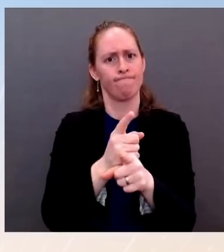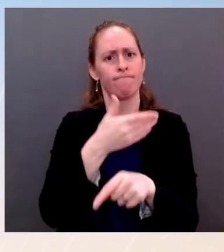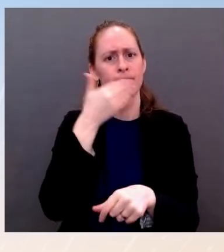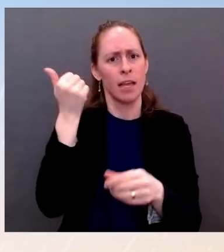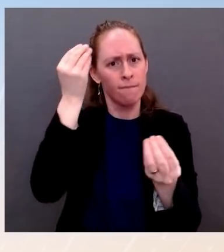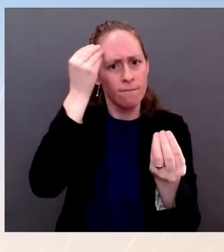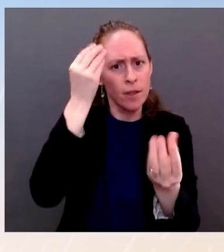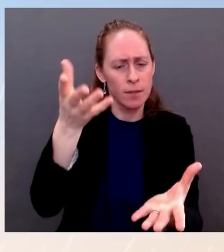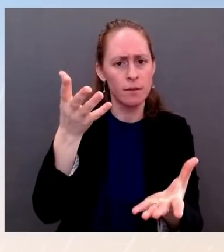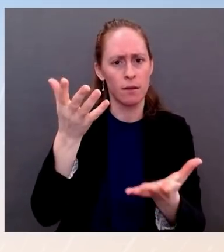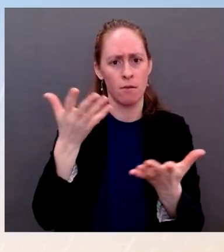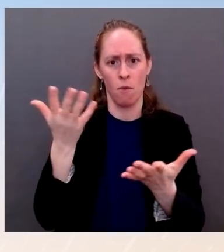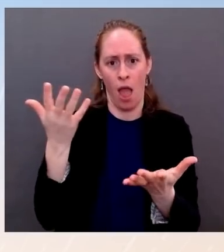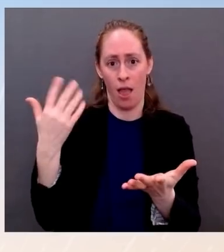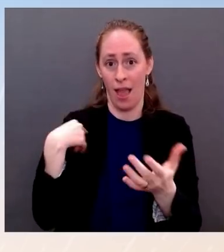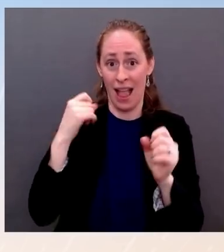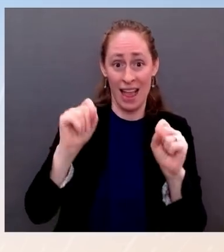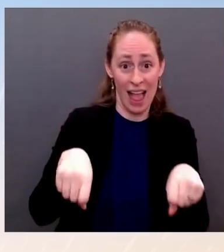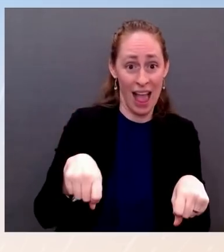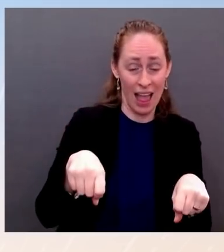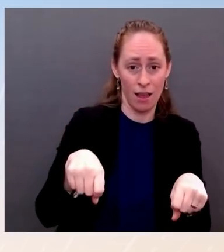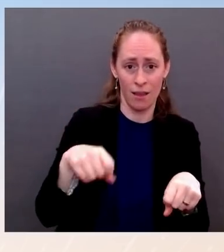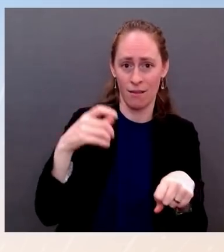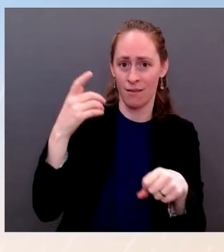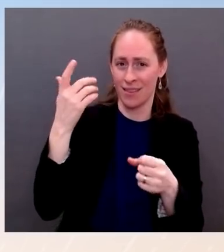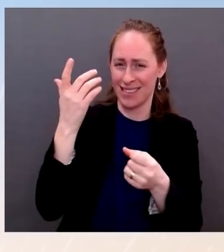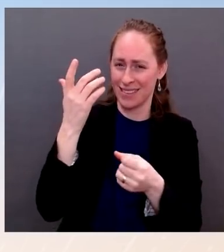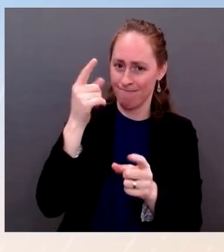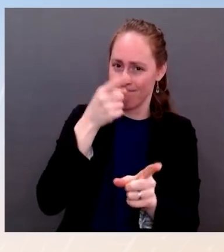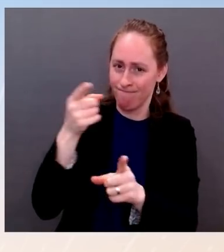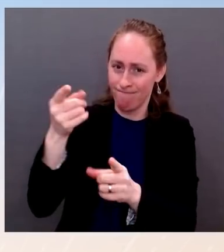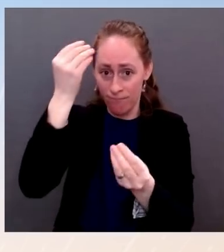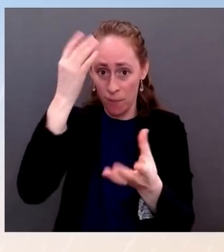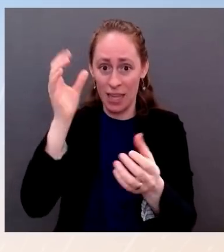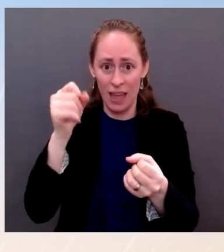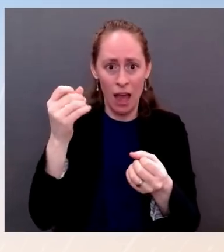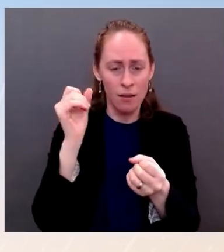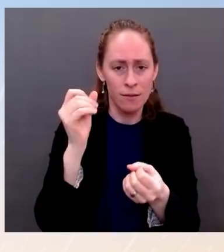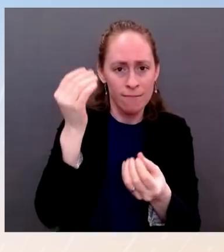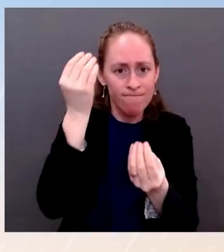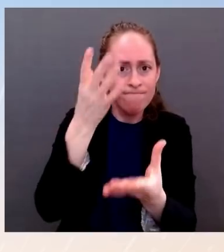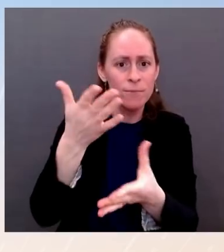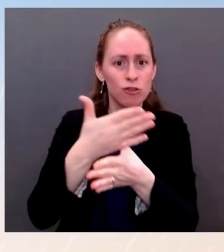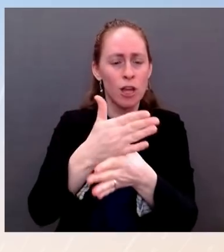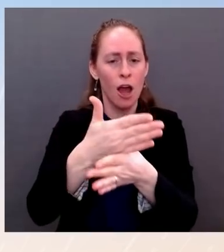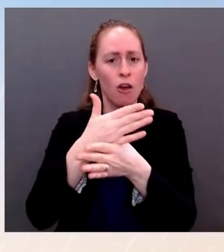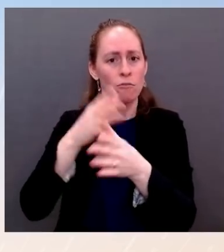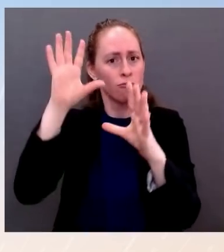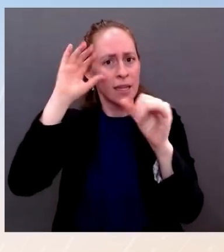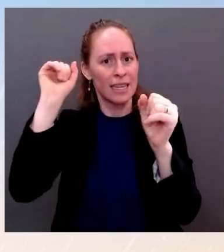put that out there in close consultation with our Allies and partners. That's what we've done. Yes. The Press: At what point, Jake, would you expect the country